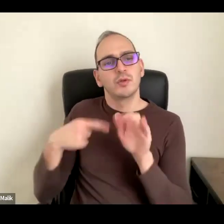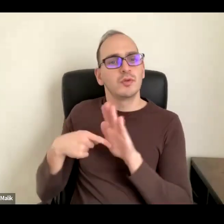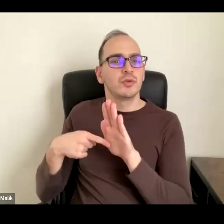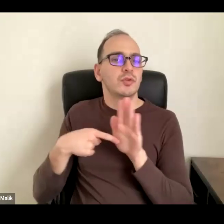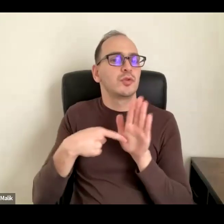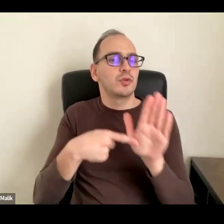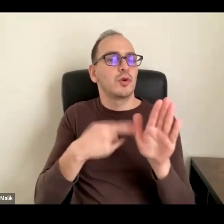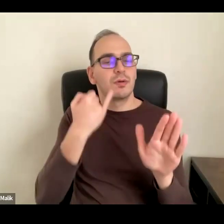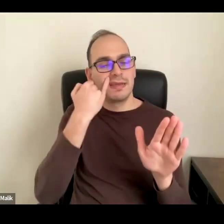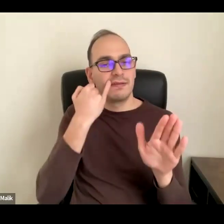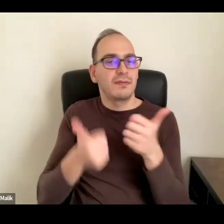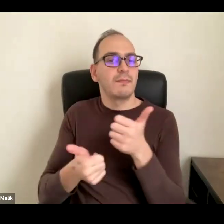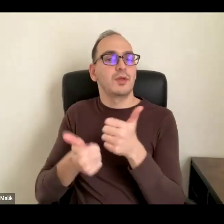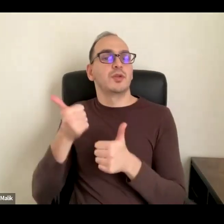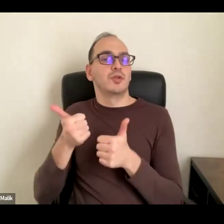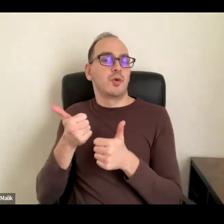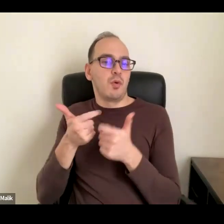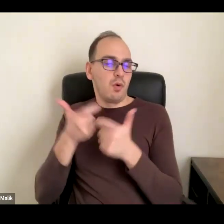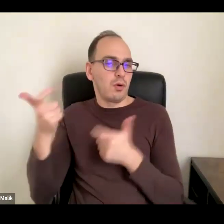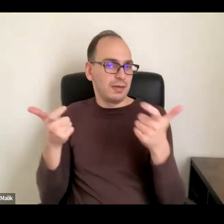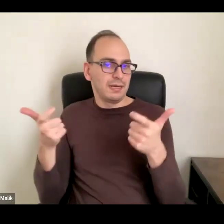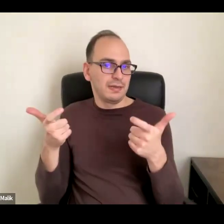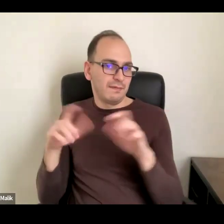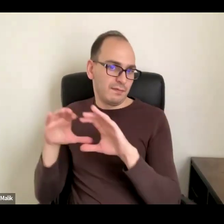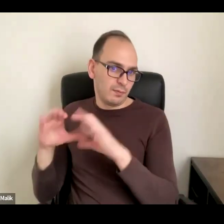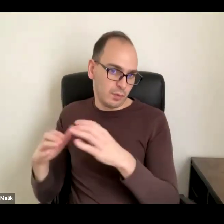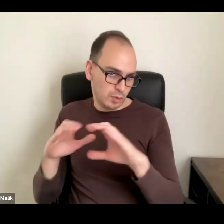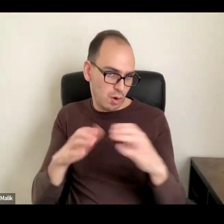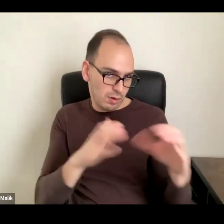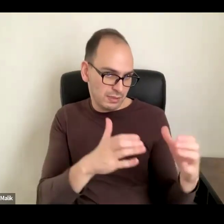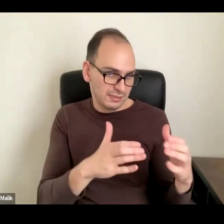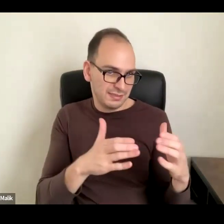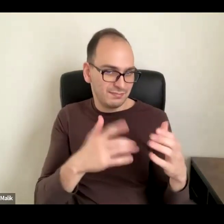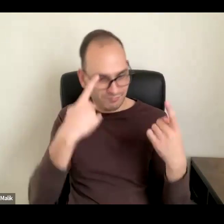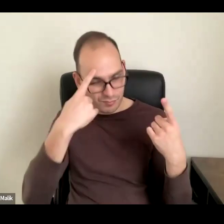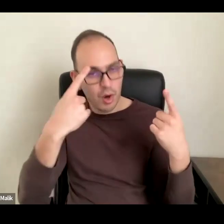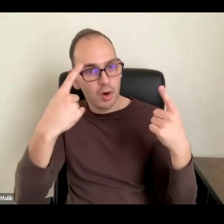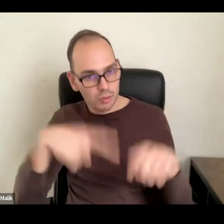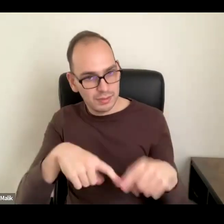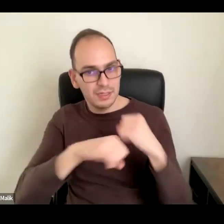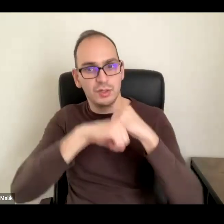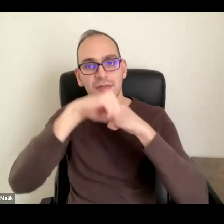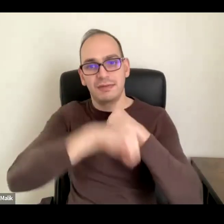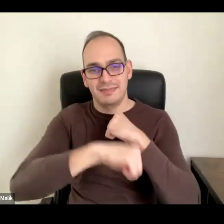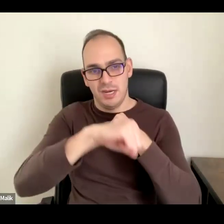or not a majority of consulting parties have given their consent to the extension.